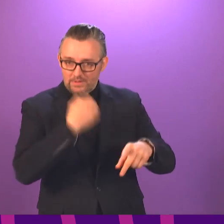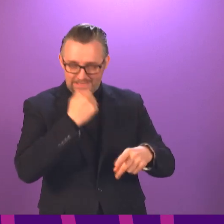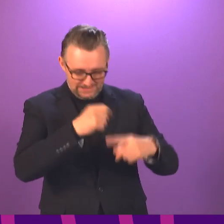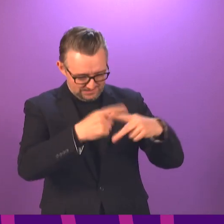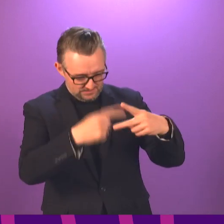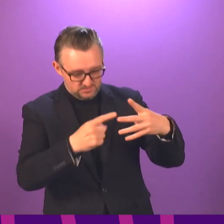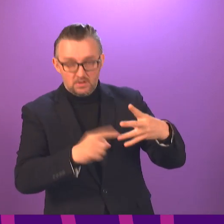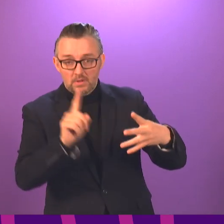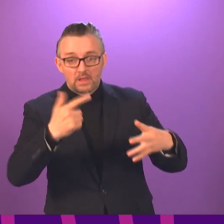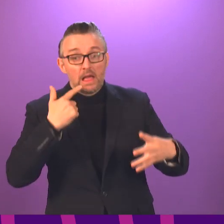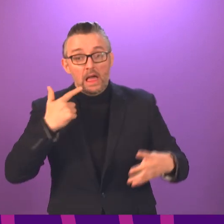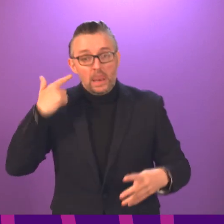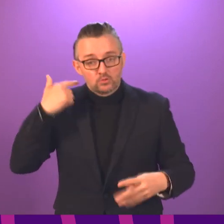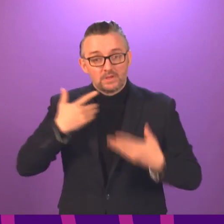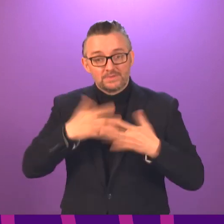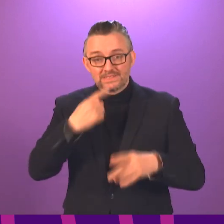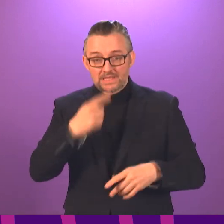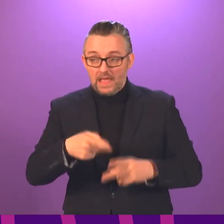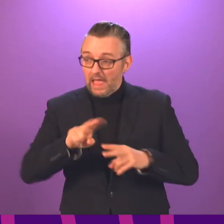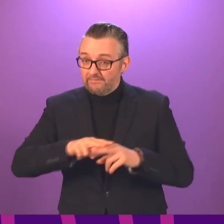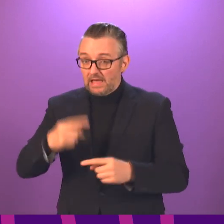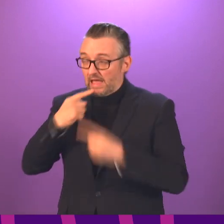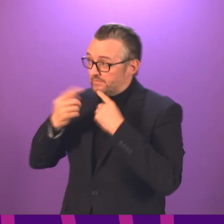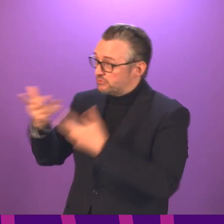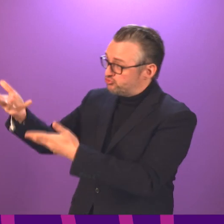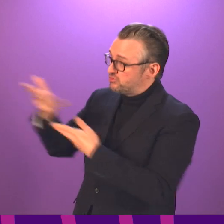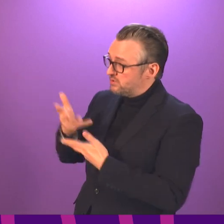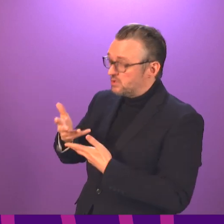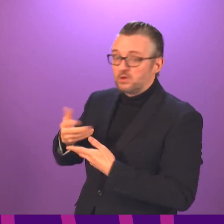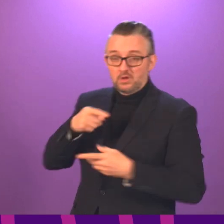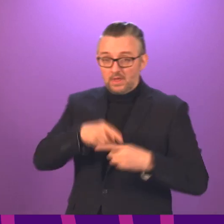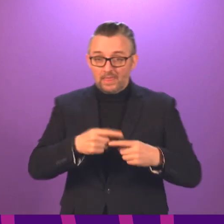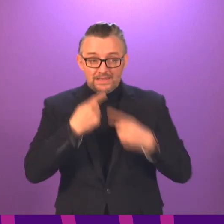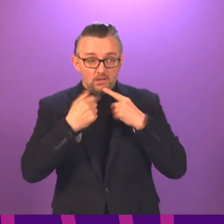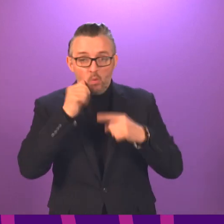last week that, if the data allows it, we will accelerate. That is the right and proper